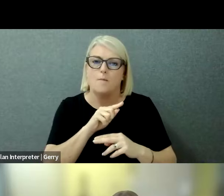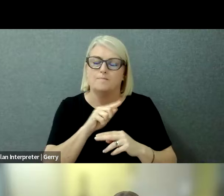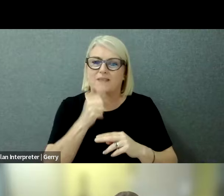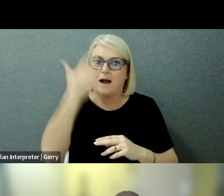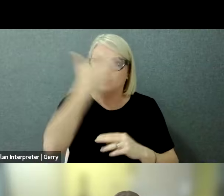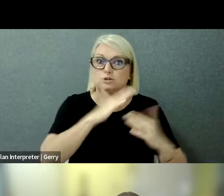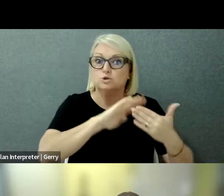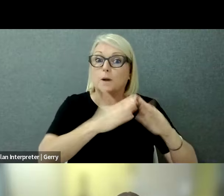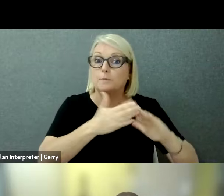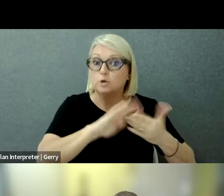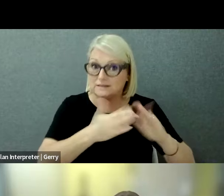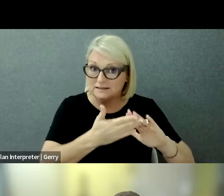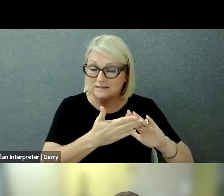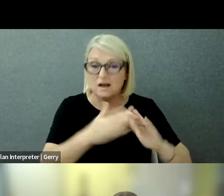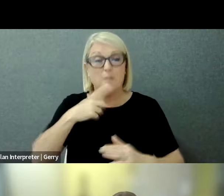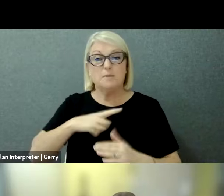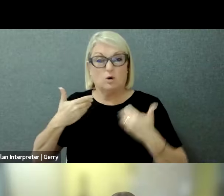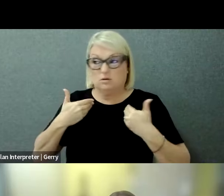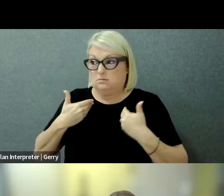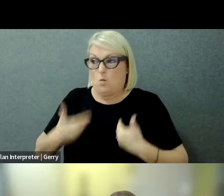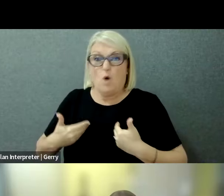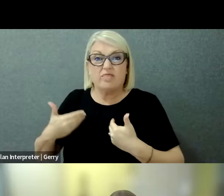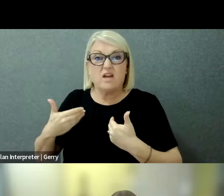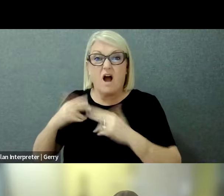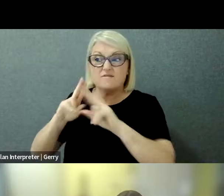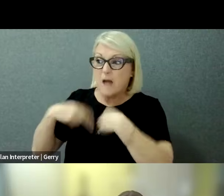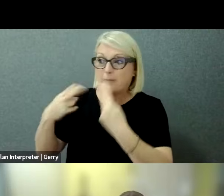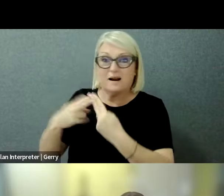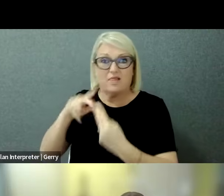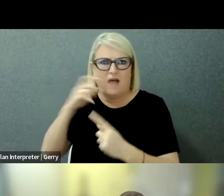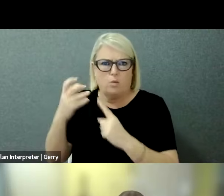to them, they will. That's what's going to happen. And all the families that can't,